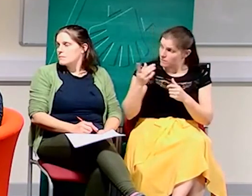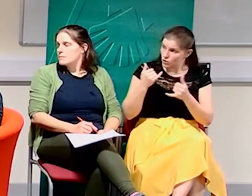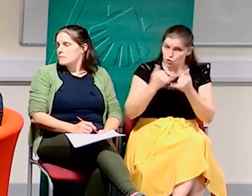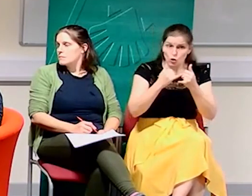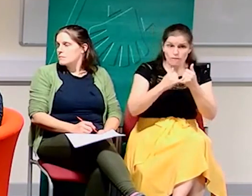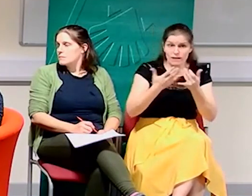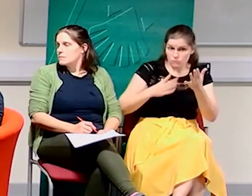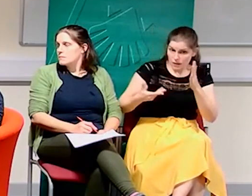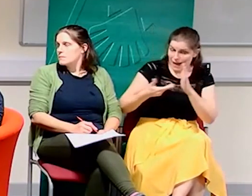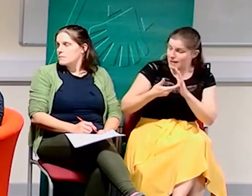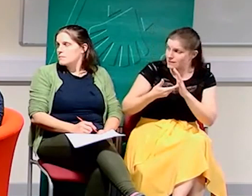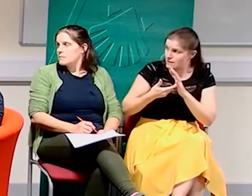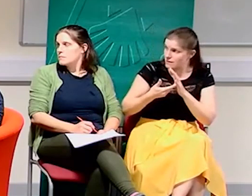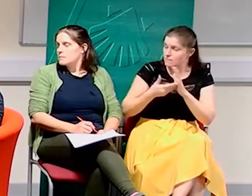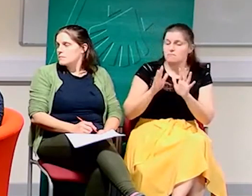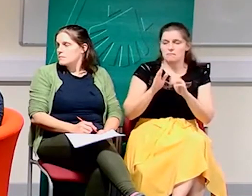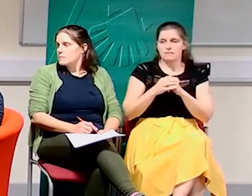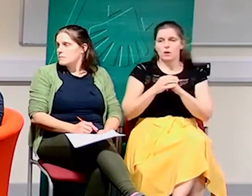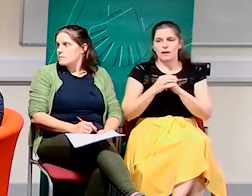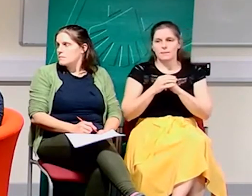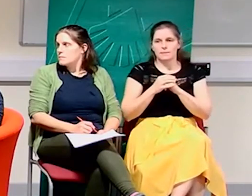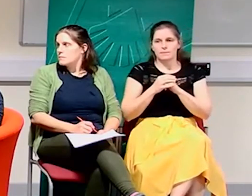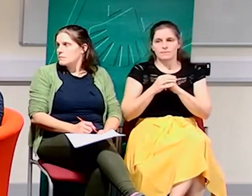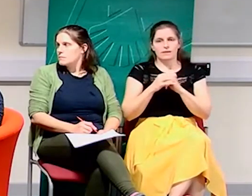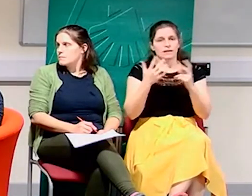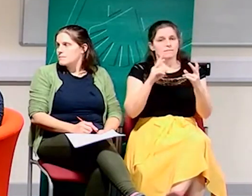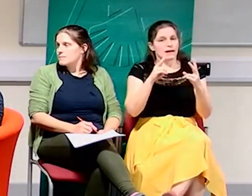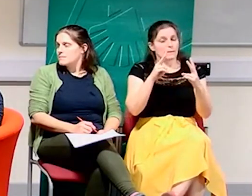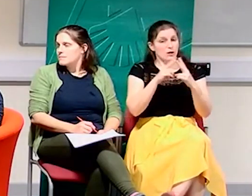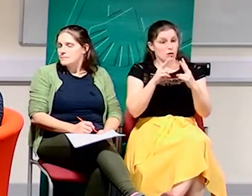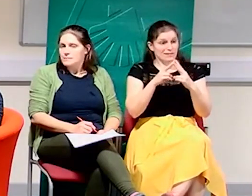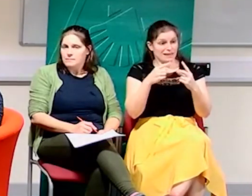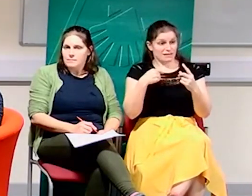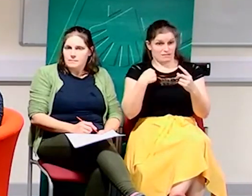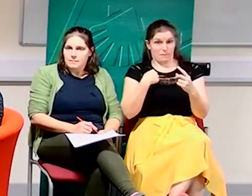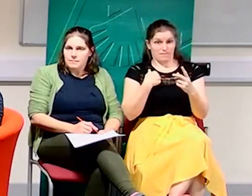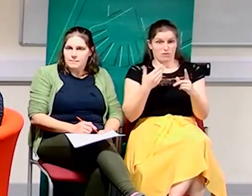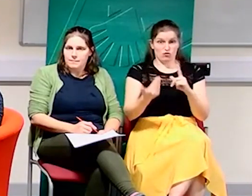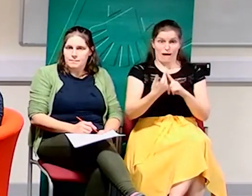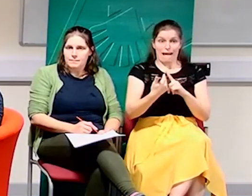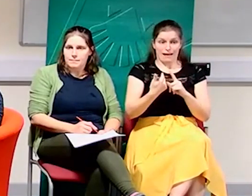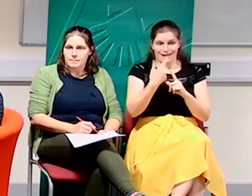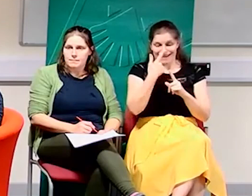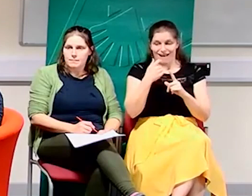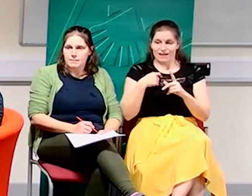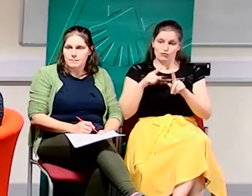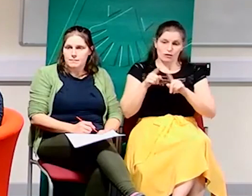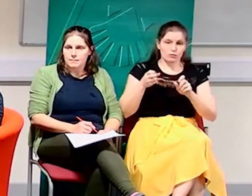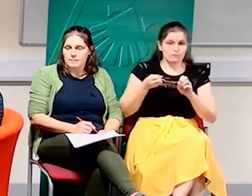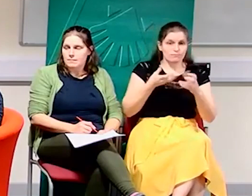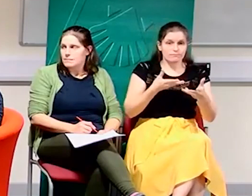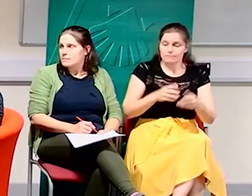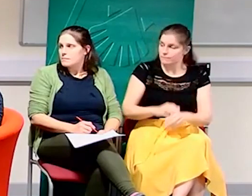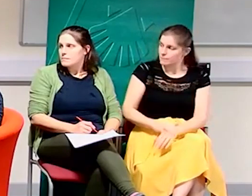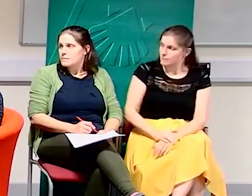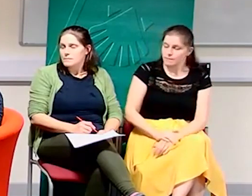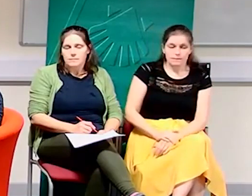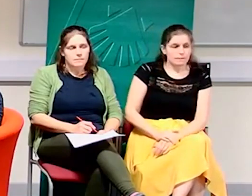something on that like yeah so um or contact us I can find out anything on that subject yeah um